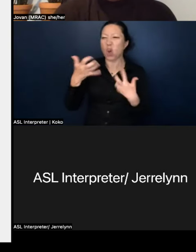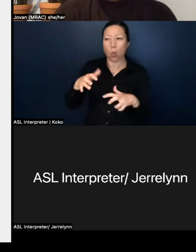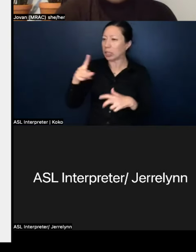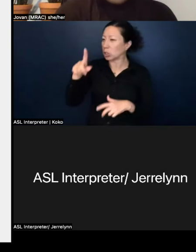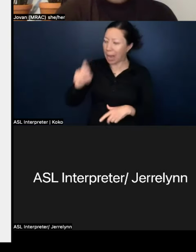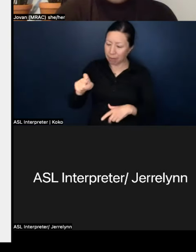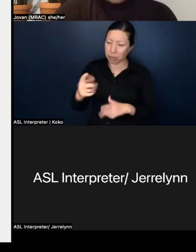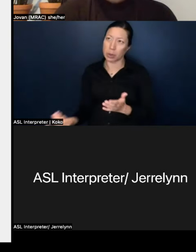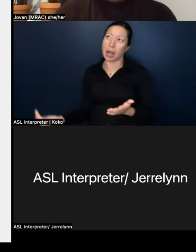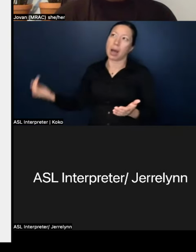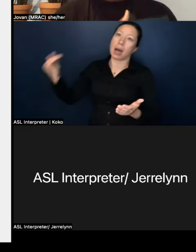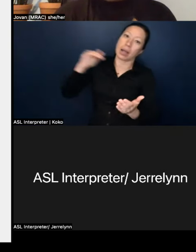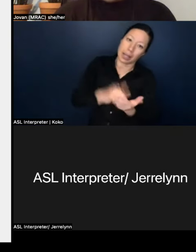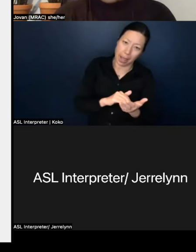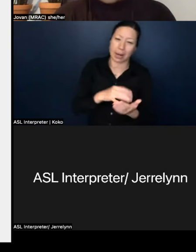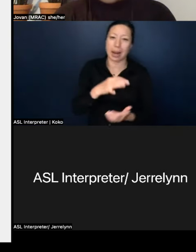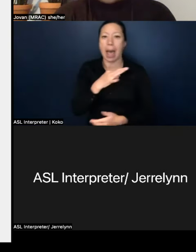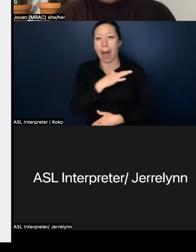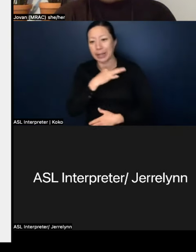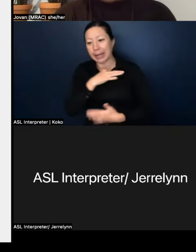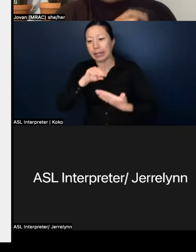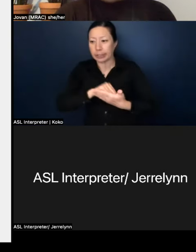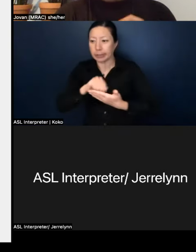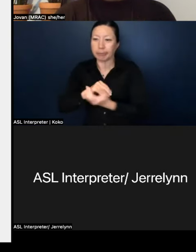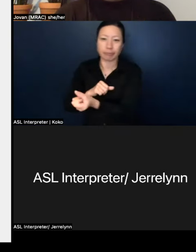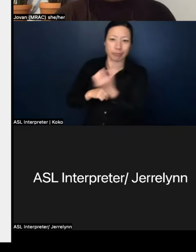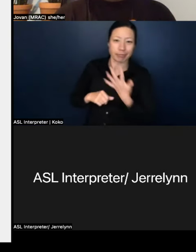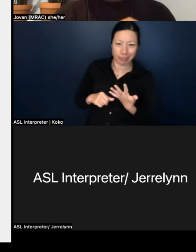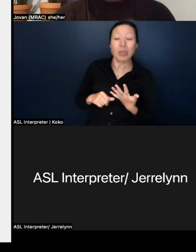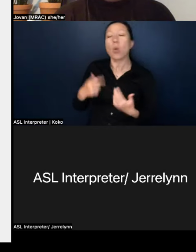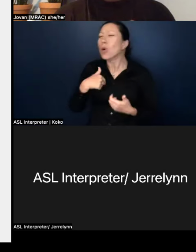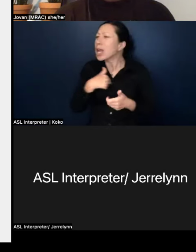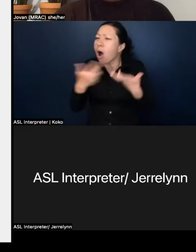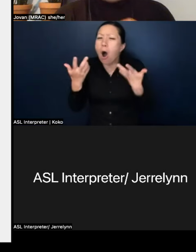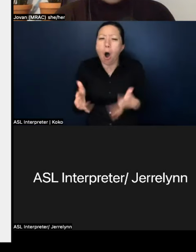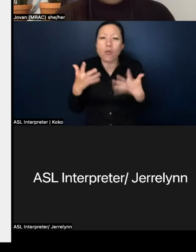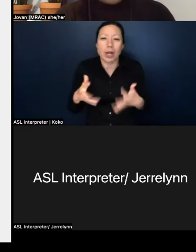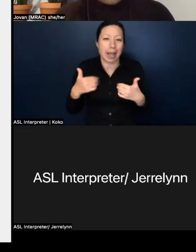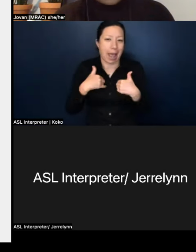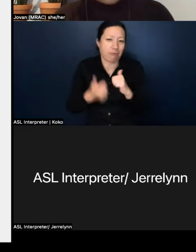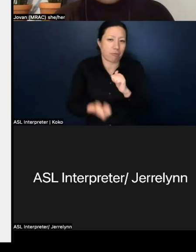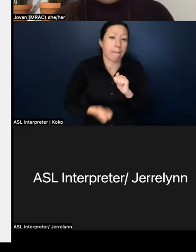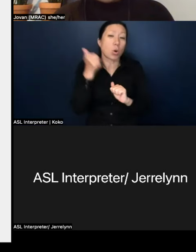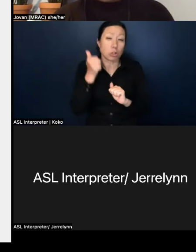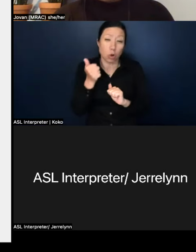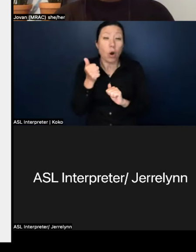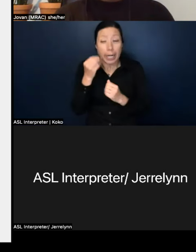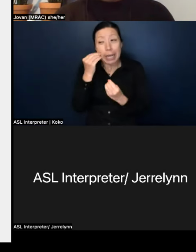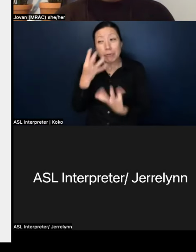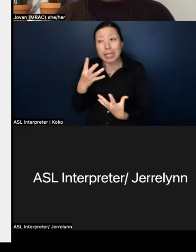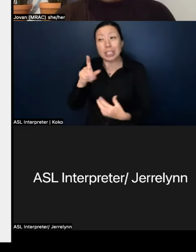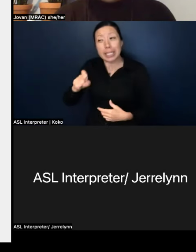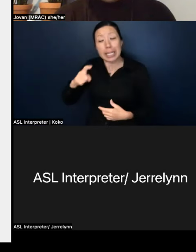We already have the majority of the required information, that we need for the Artists' Futures submission.